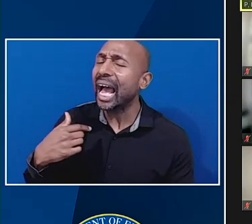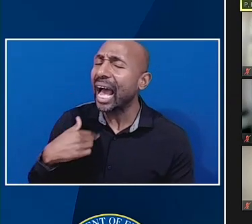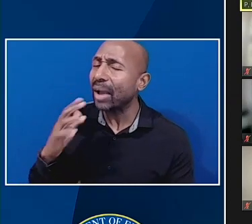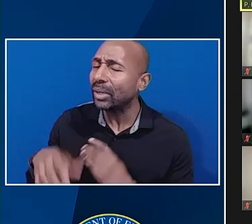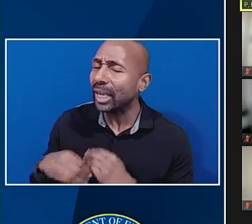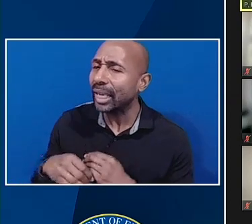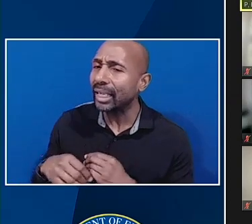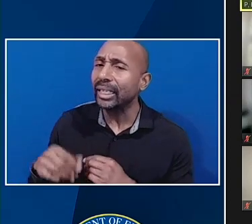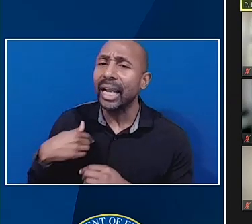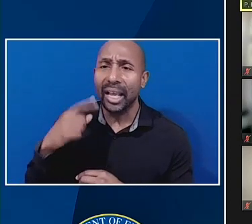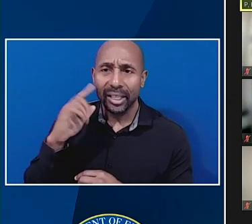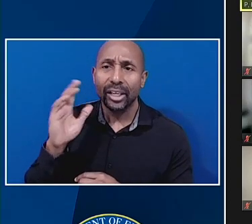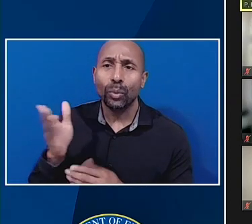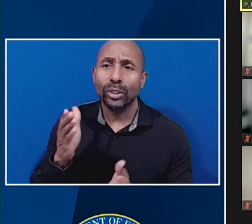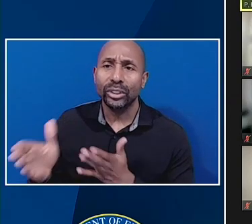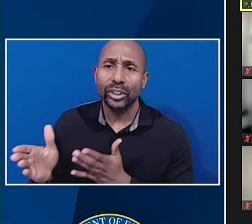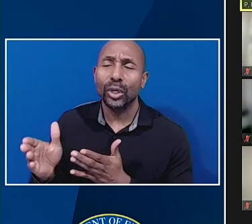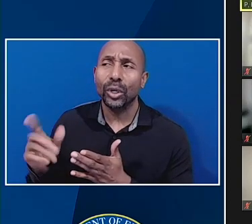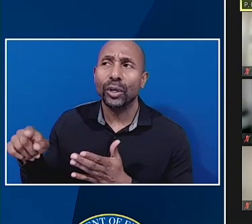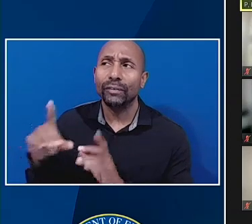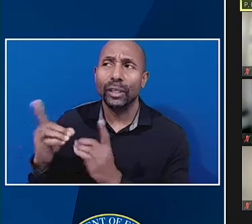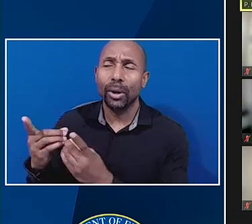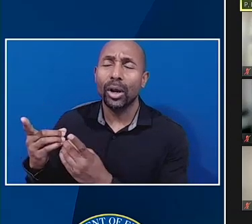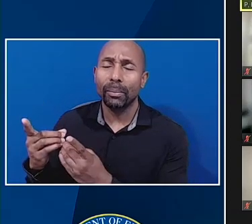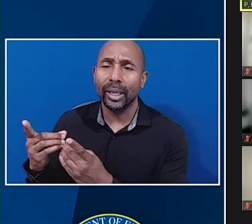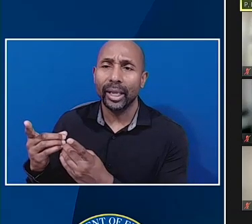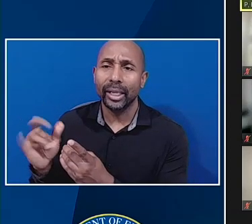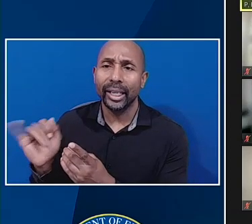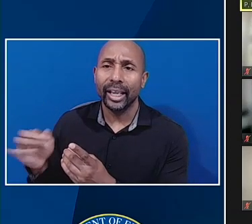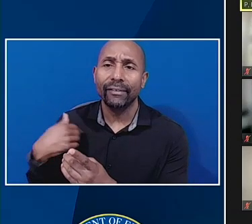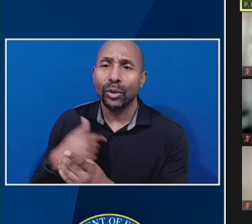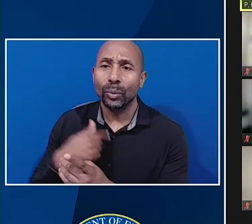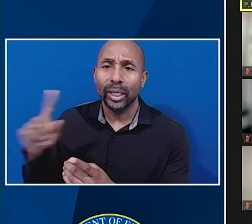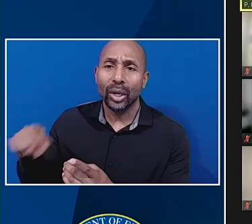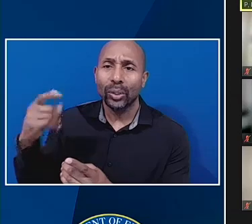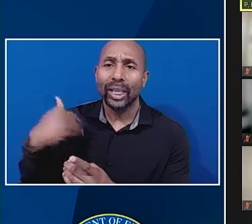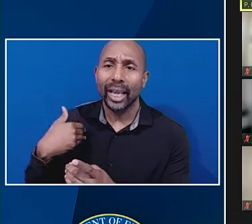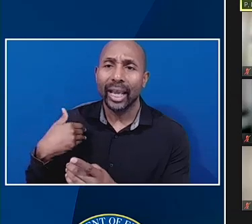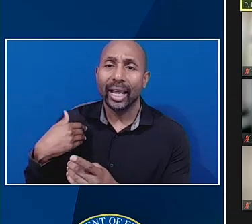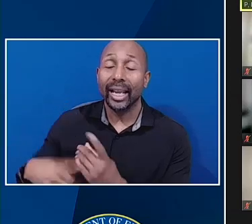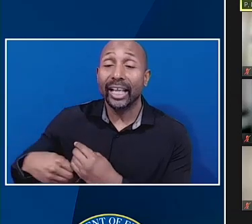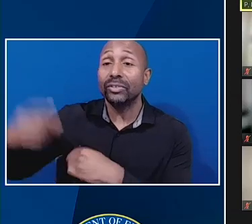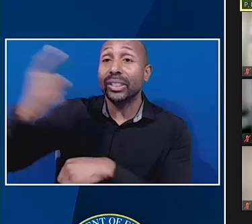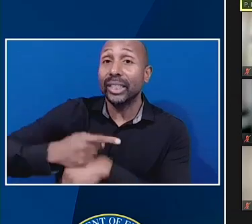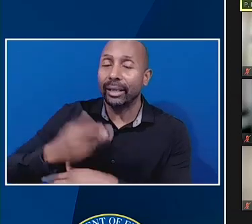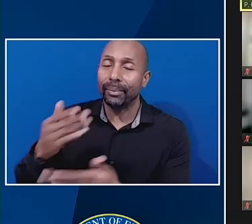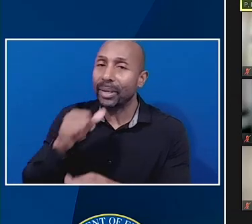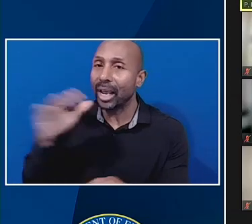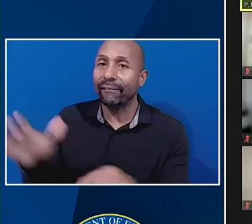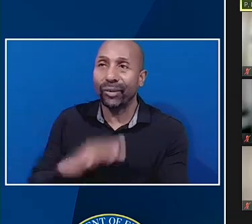Department if we only had an extra day, maybe not a full four-day session, but an